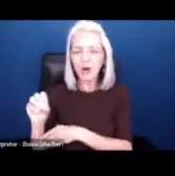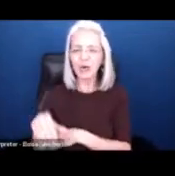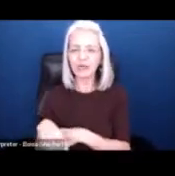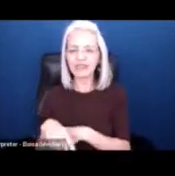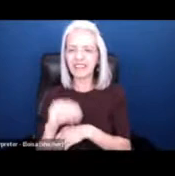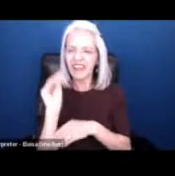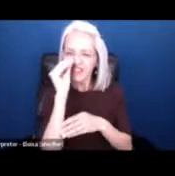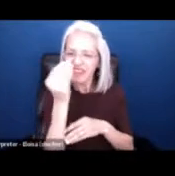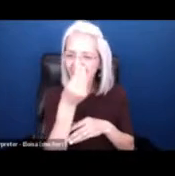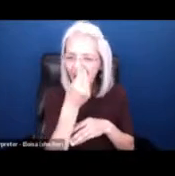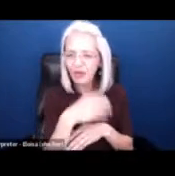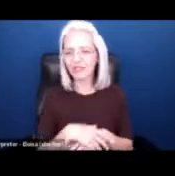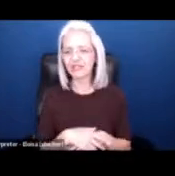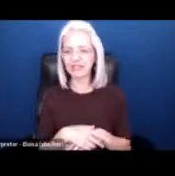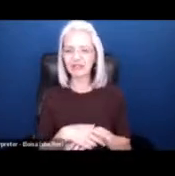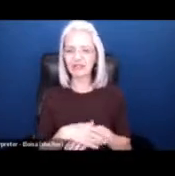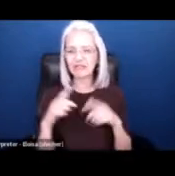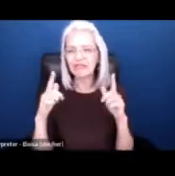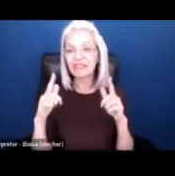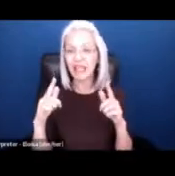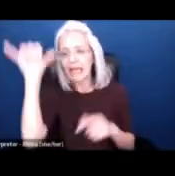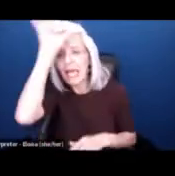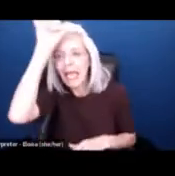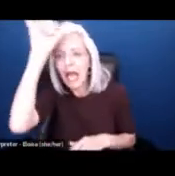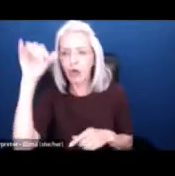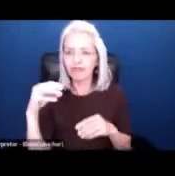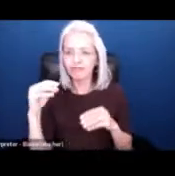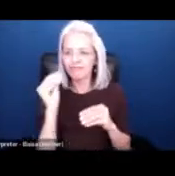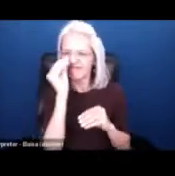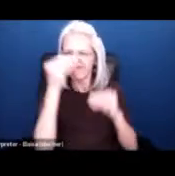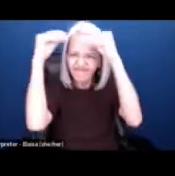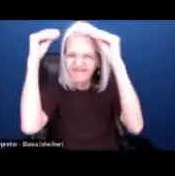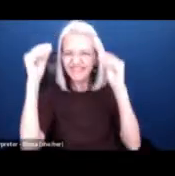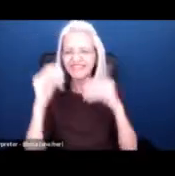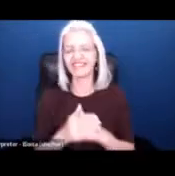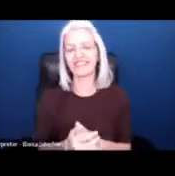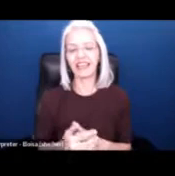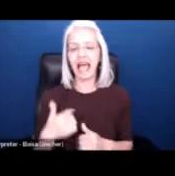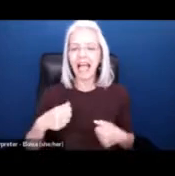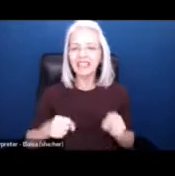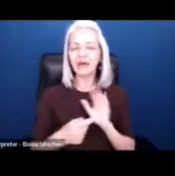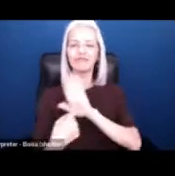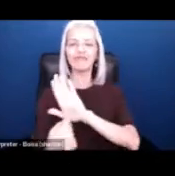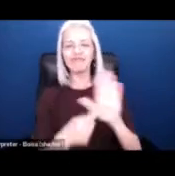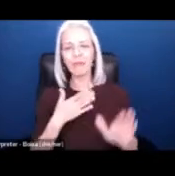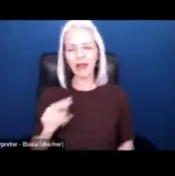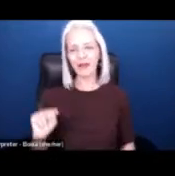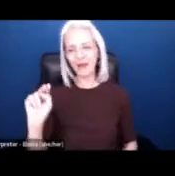columns. So I try and bring a little bit of who I am as a North Dakotan and someone who